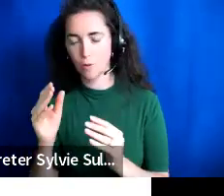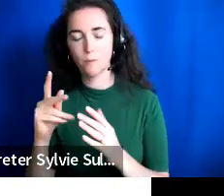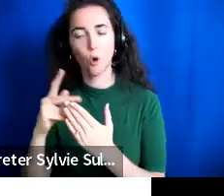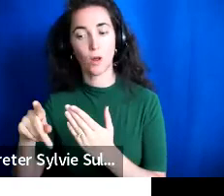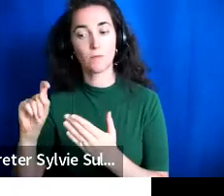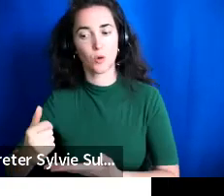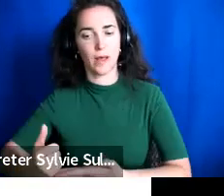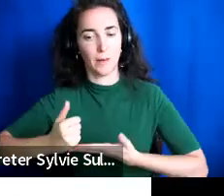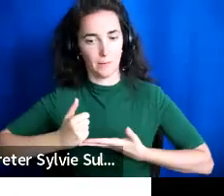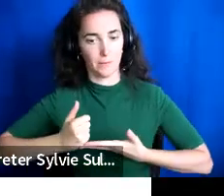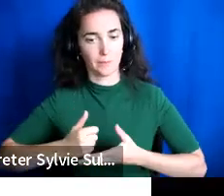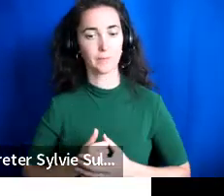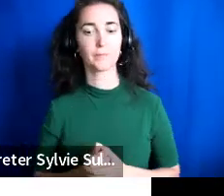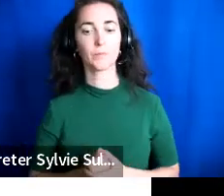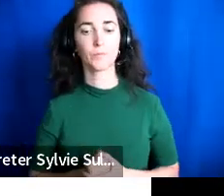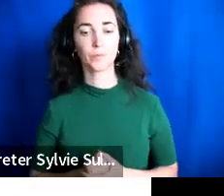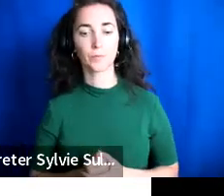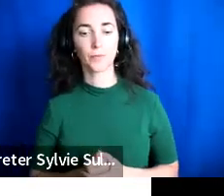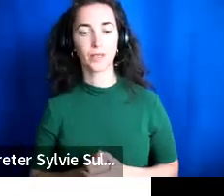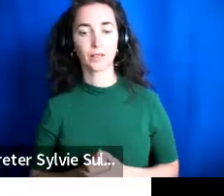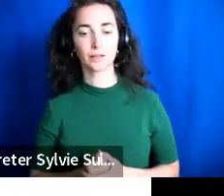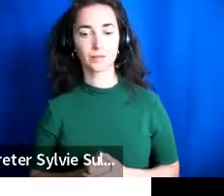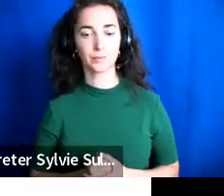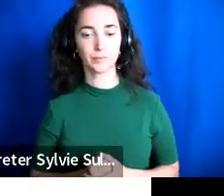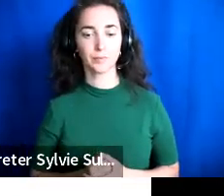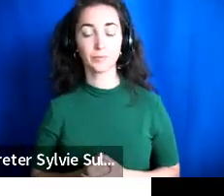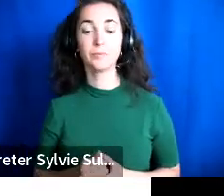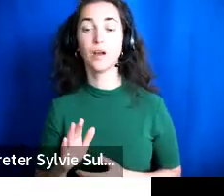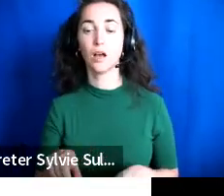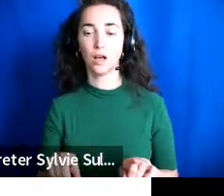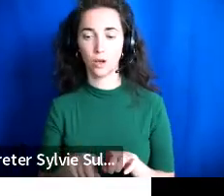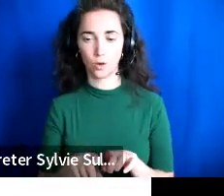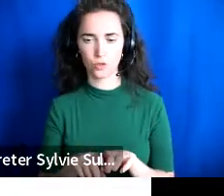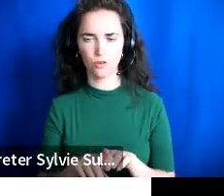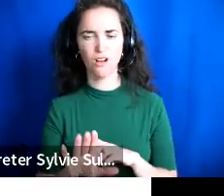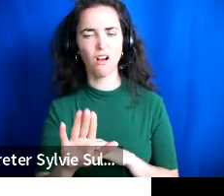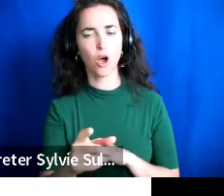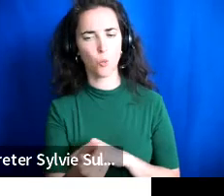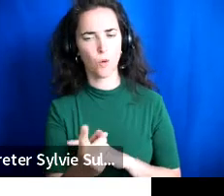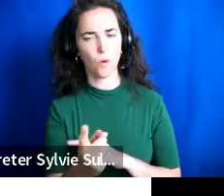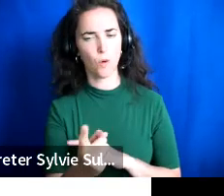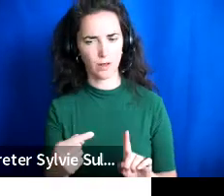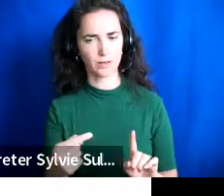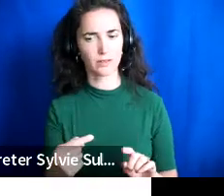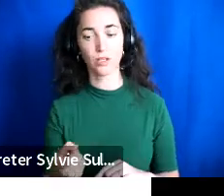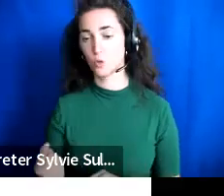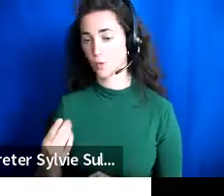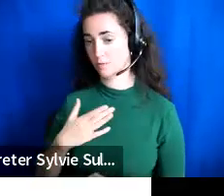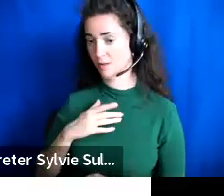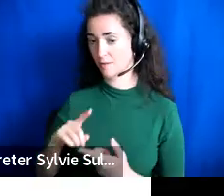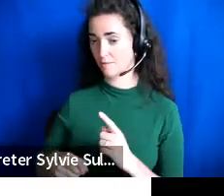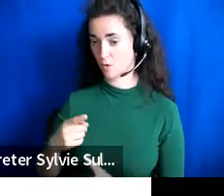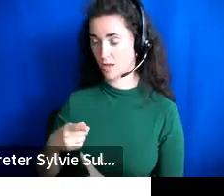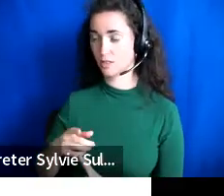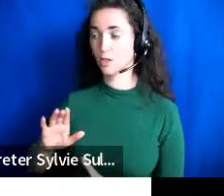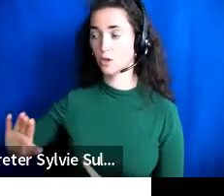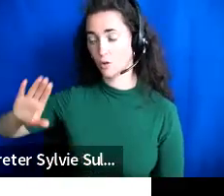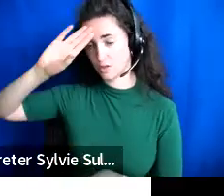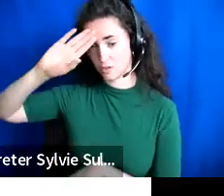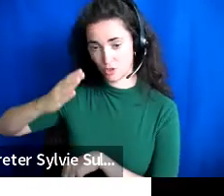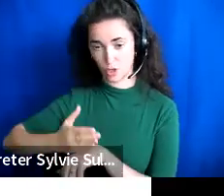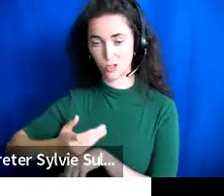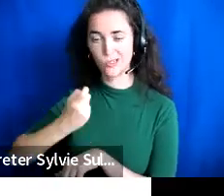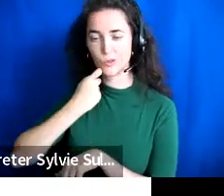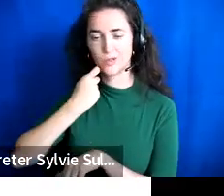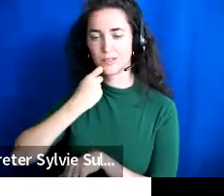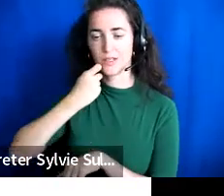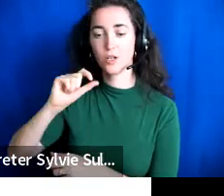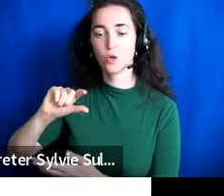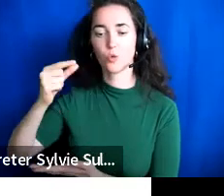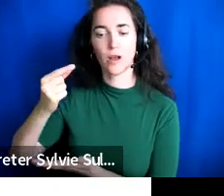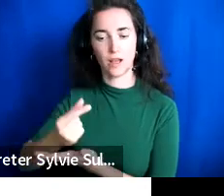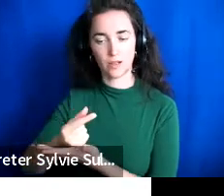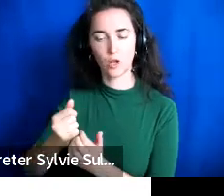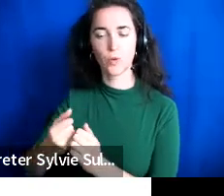And also Just one thing that I have recently a friend of mine whose son graduated regular diploma path.